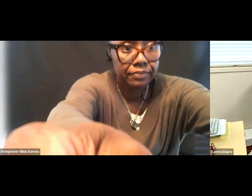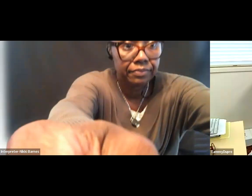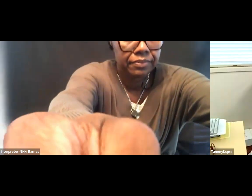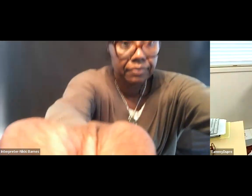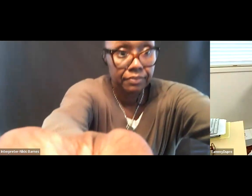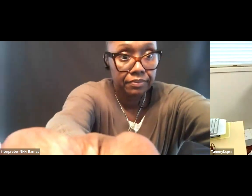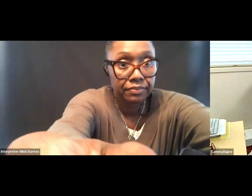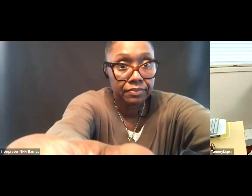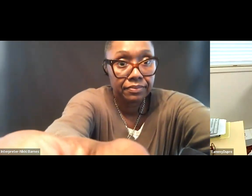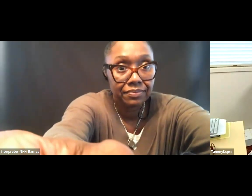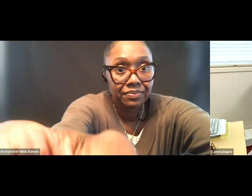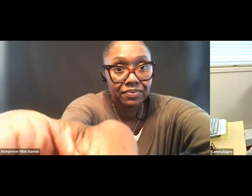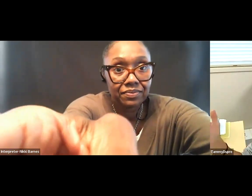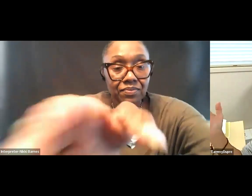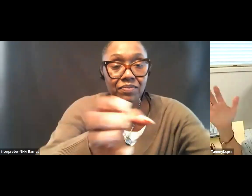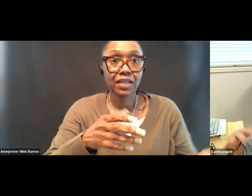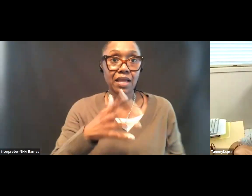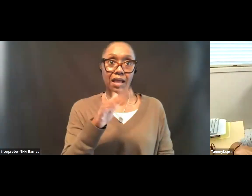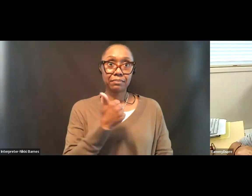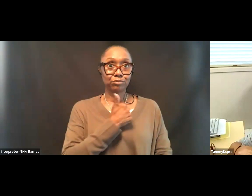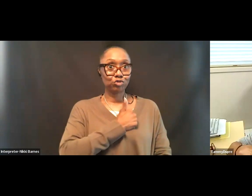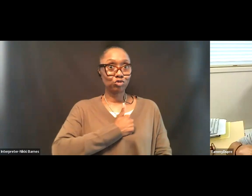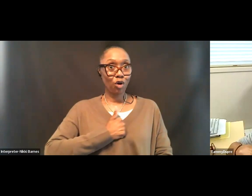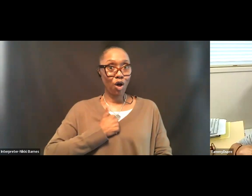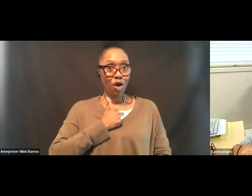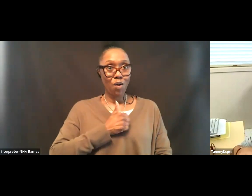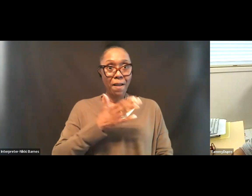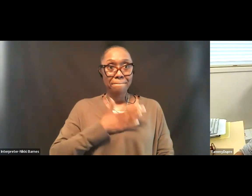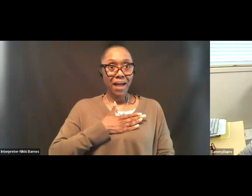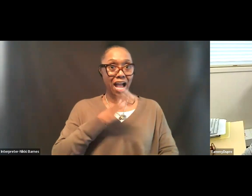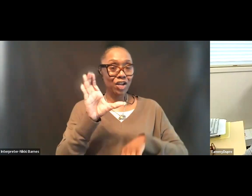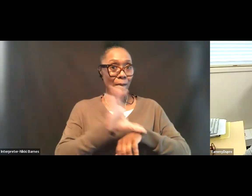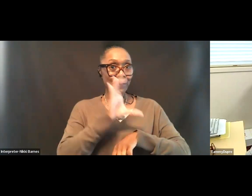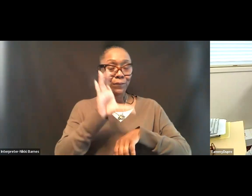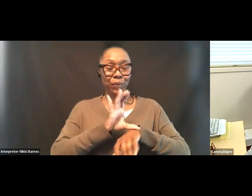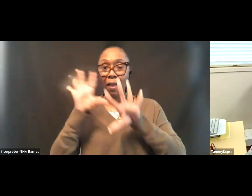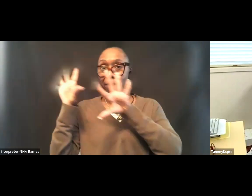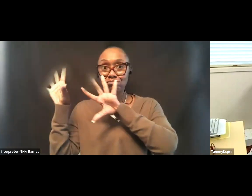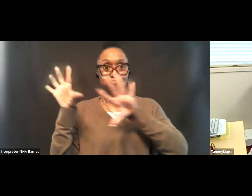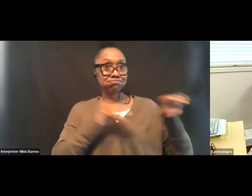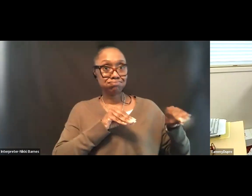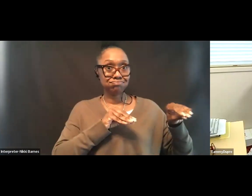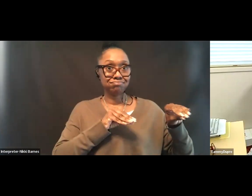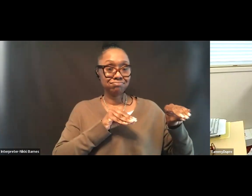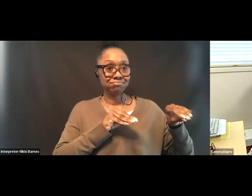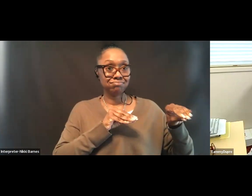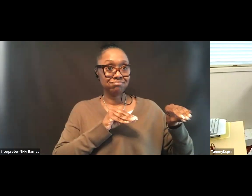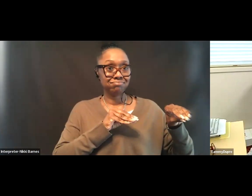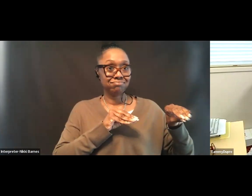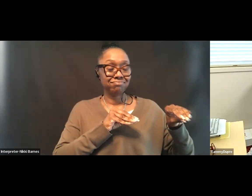Sorry guys, but computer just went black. You got back to us quick.